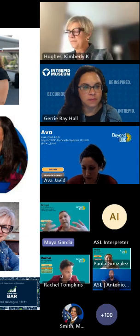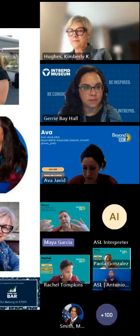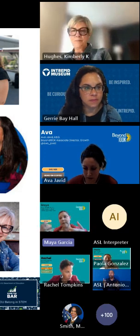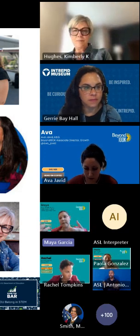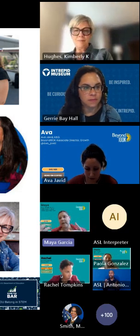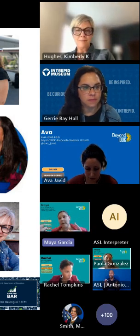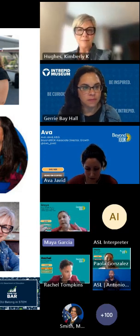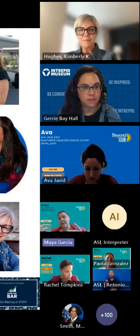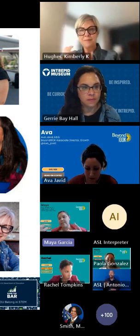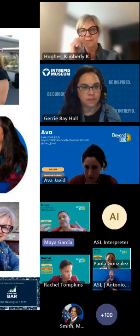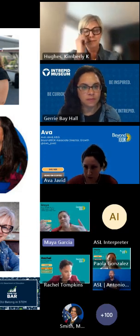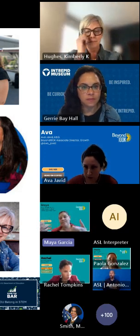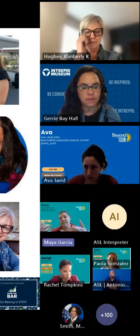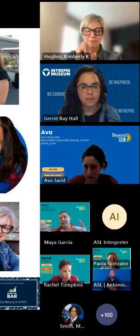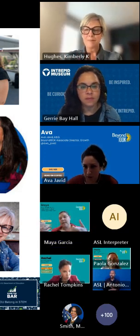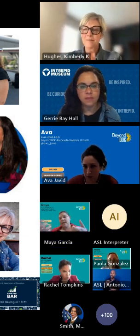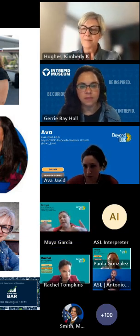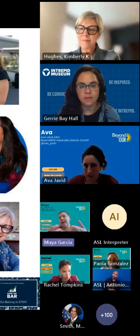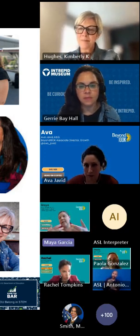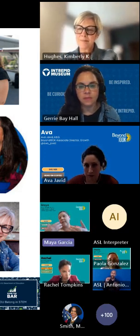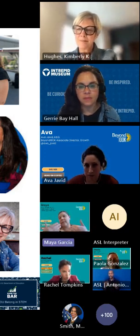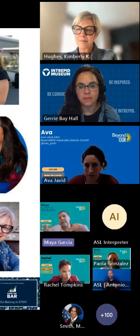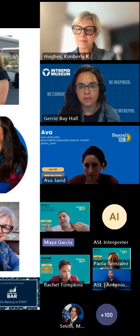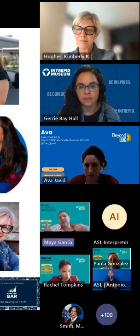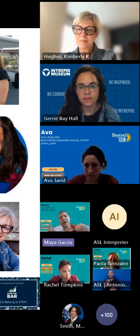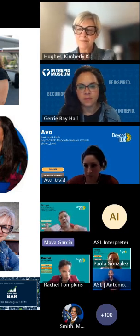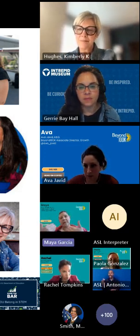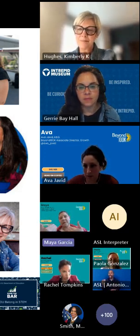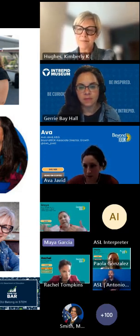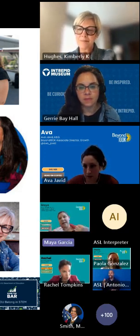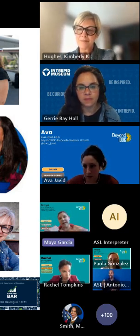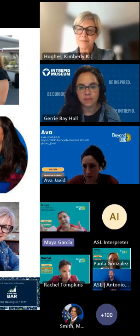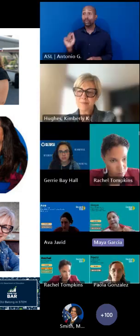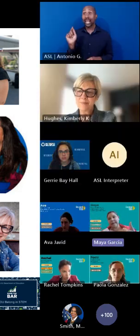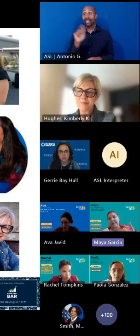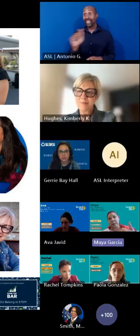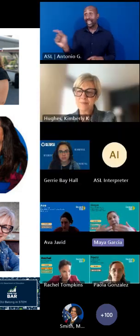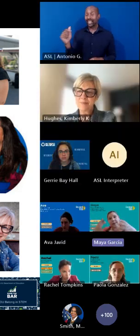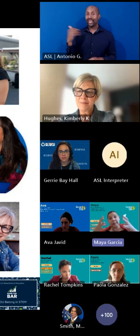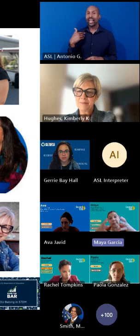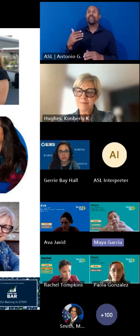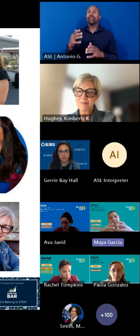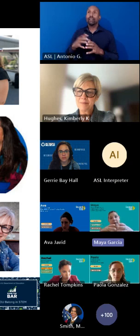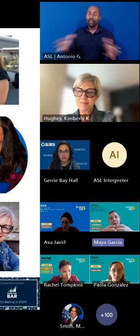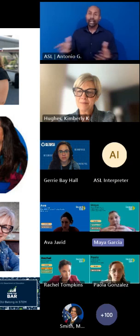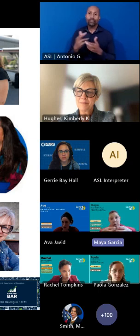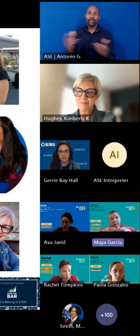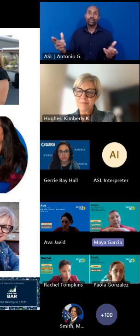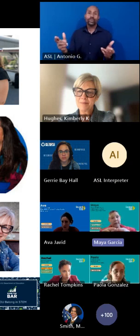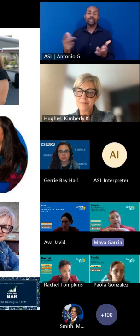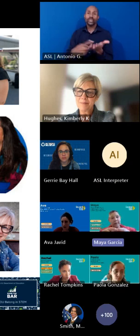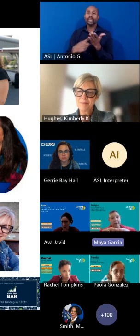wealth of resources that talk about different tactics and supports like building the cohorts, right?